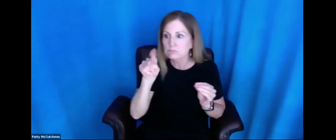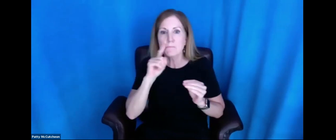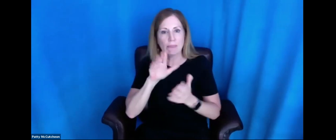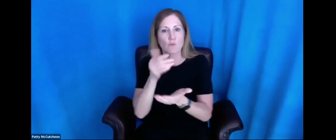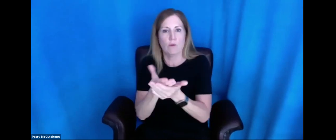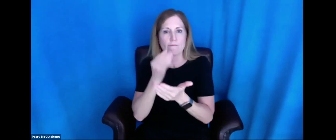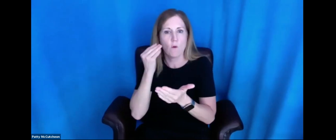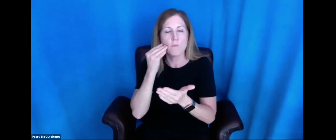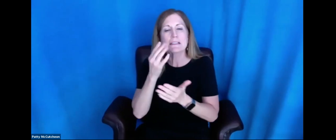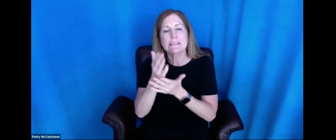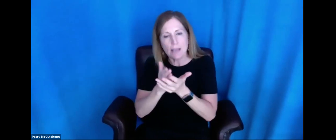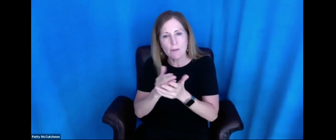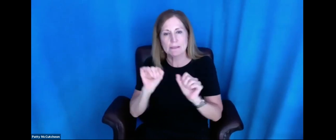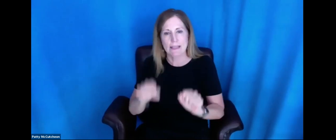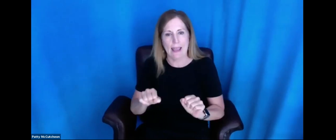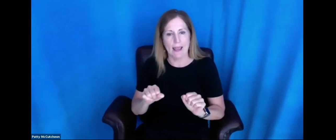certain circumstances. But that's a good question.